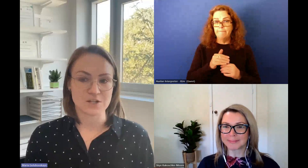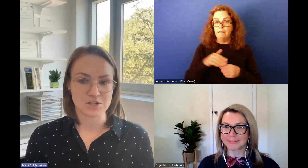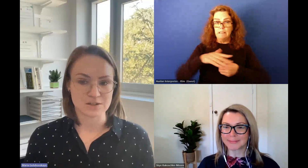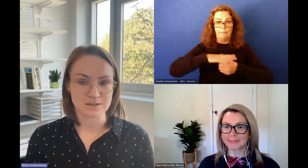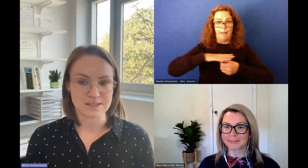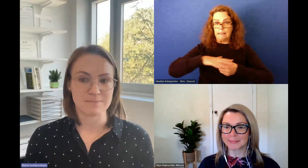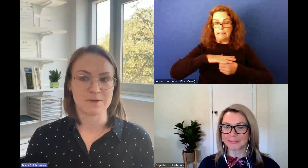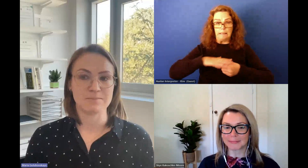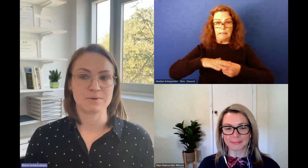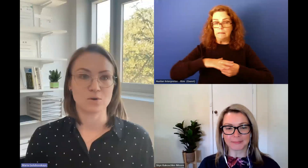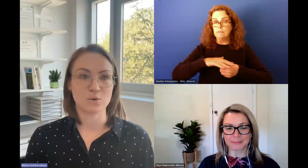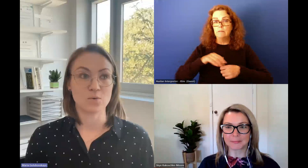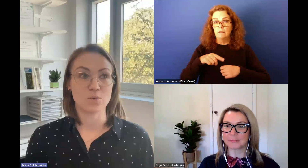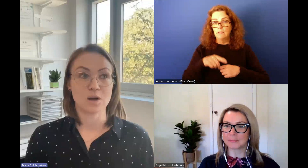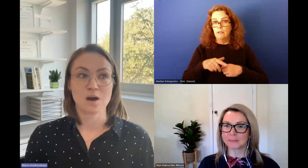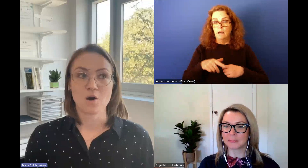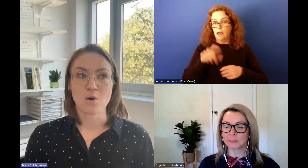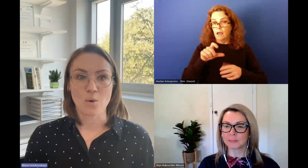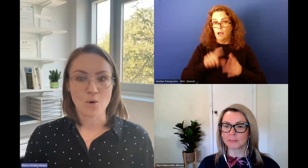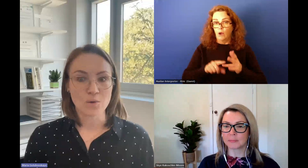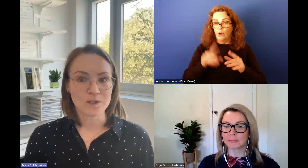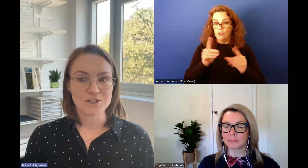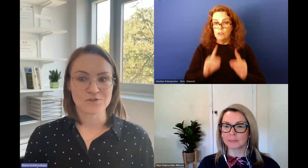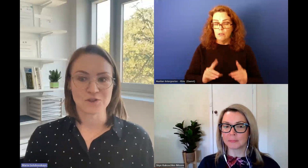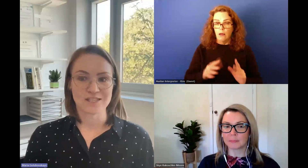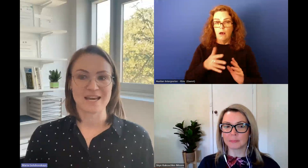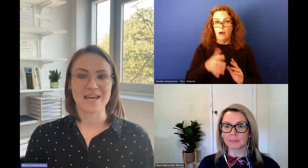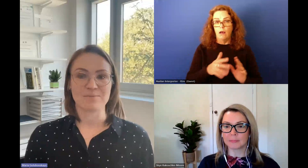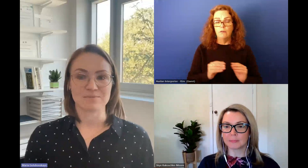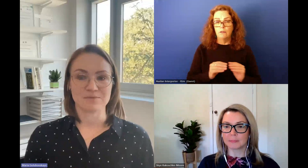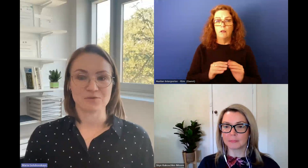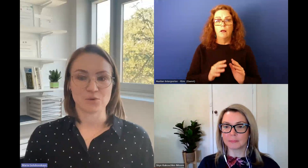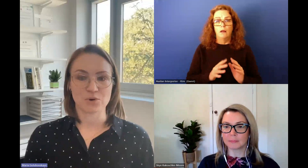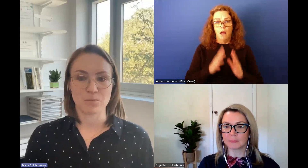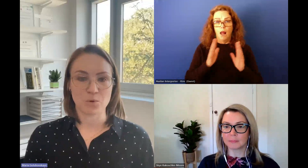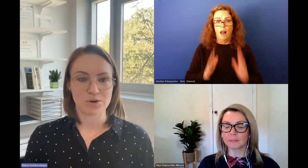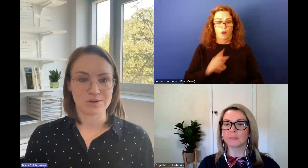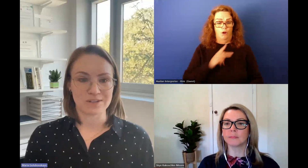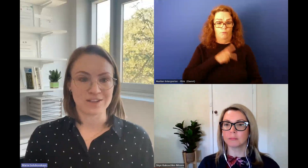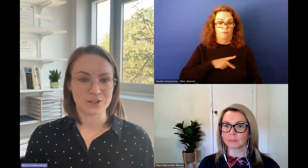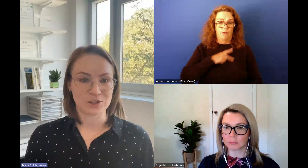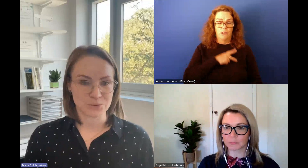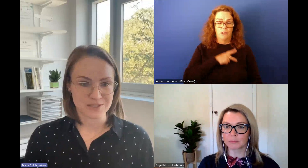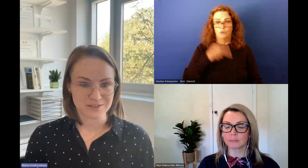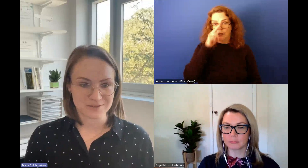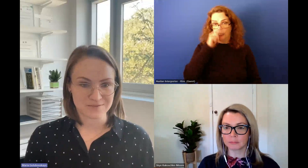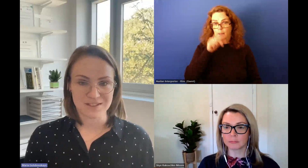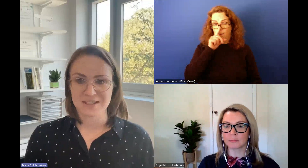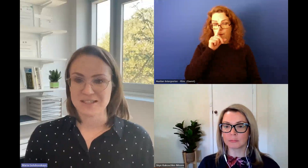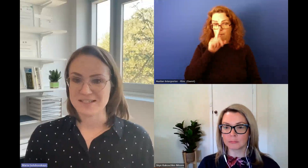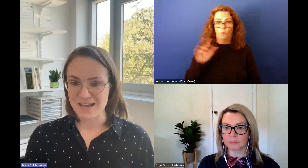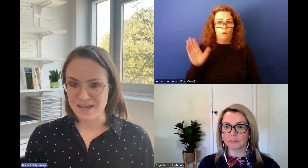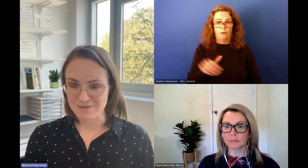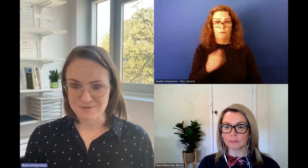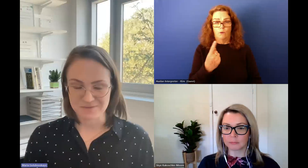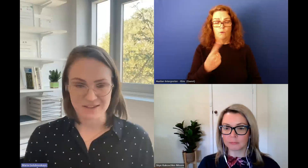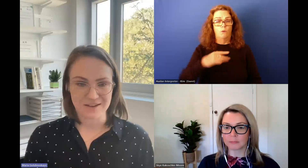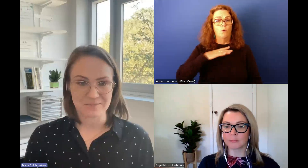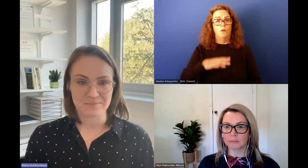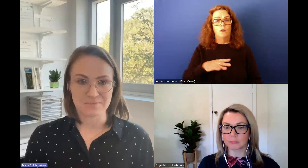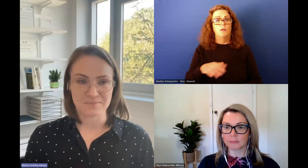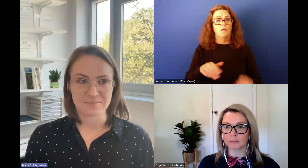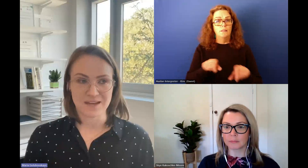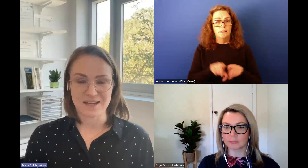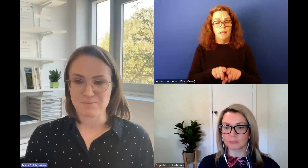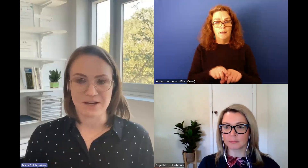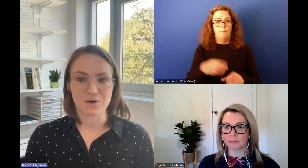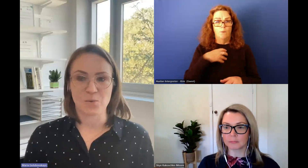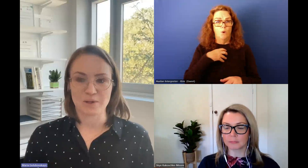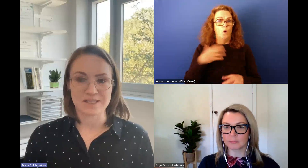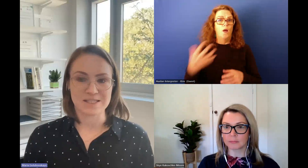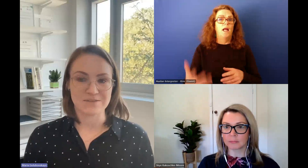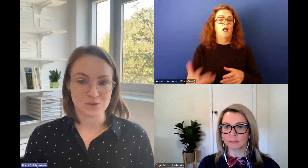professionals and people who all wish for the same thing, for a more inclusive safe and a better quality